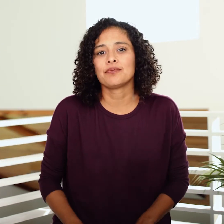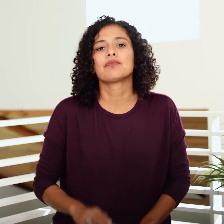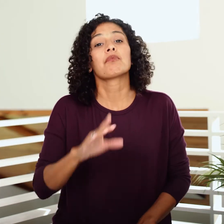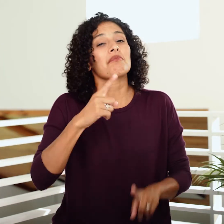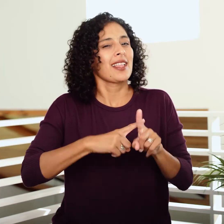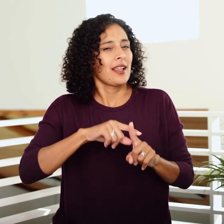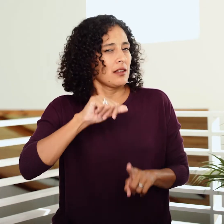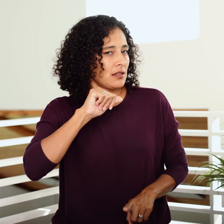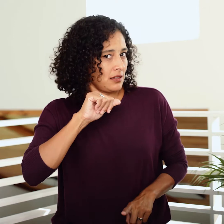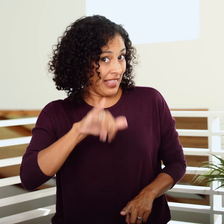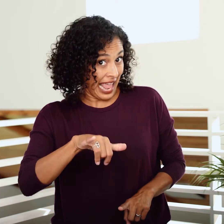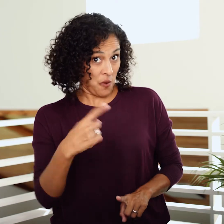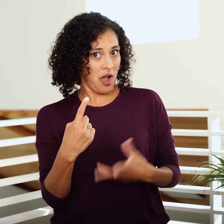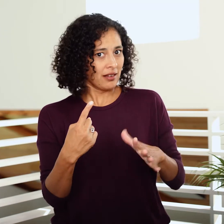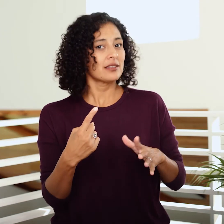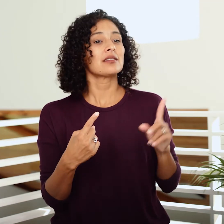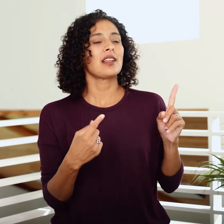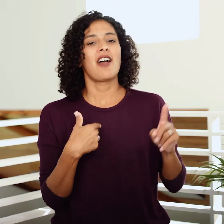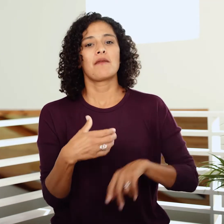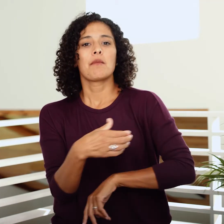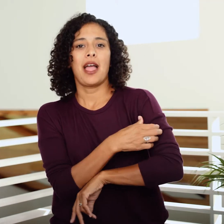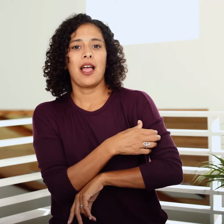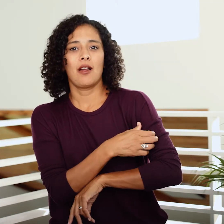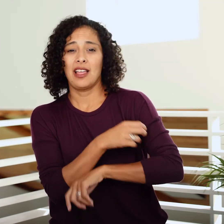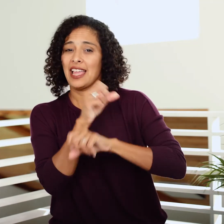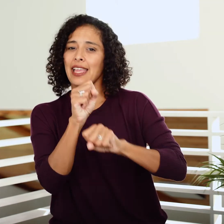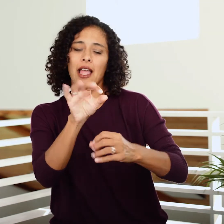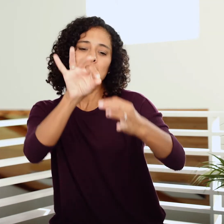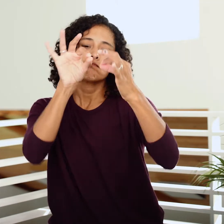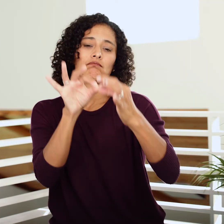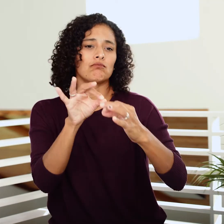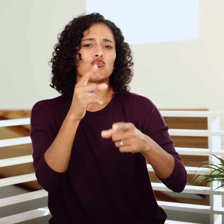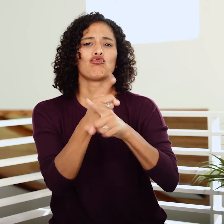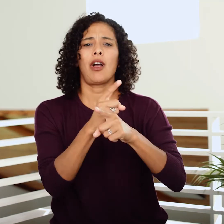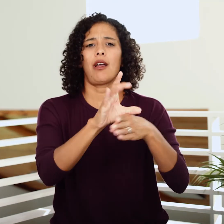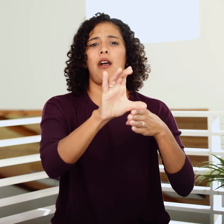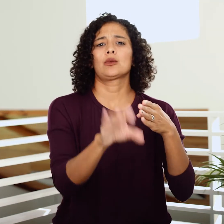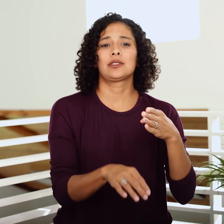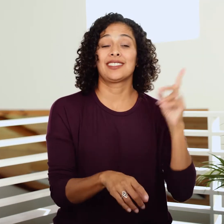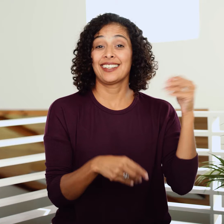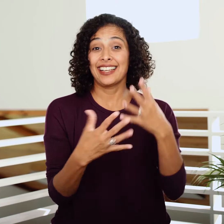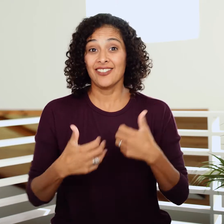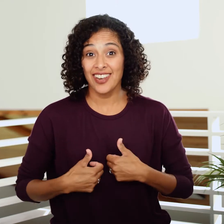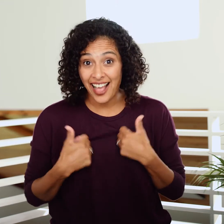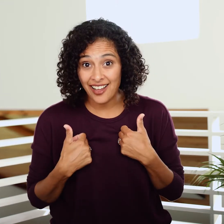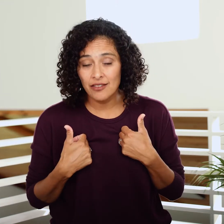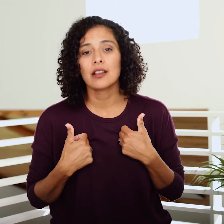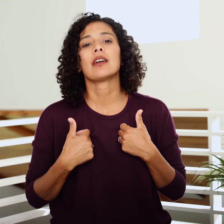Not only that, but He’s the only one who has the power to pull off the corresponding consequences He’s the giver of life,